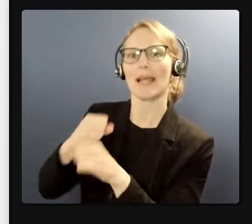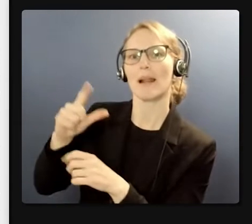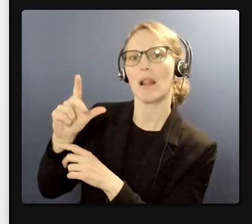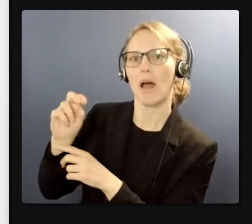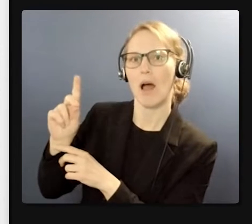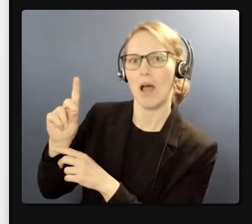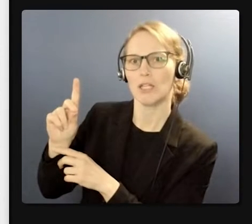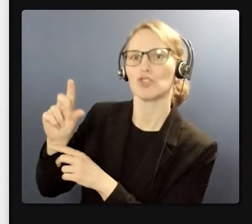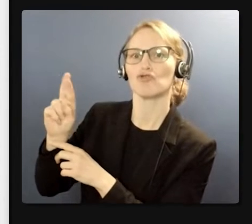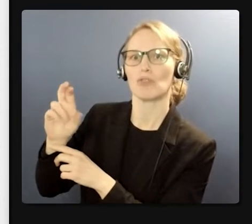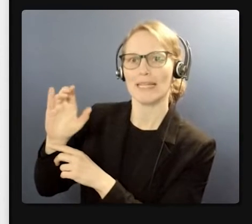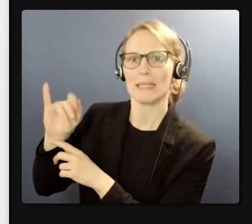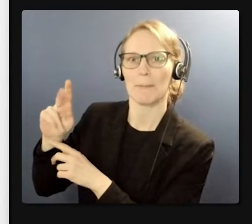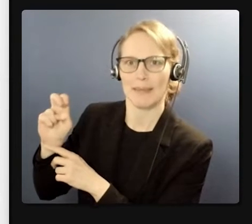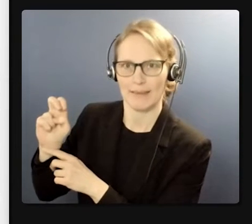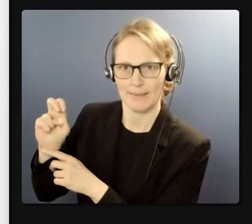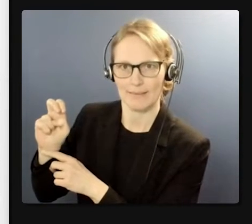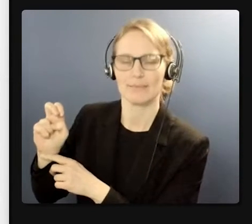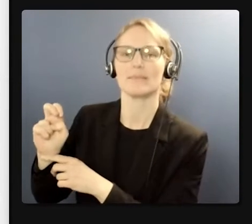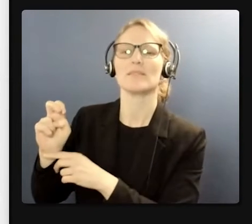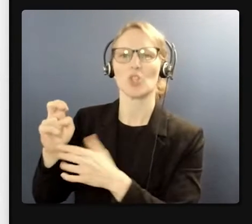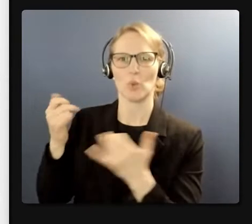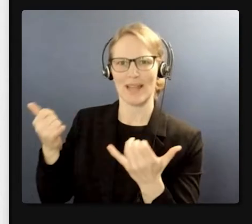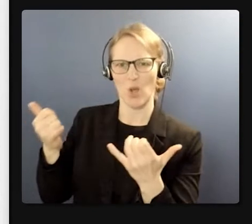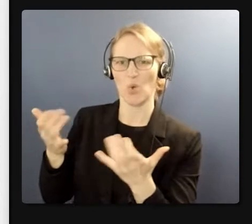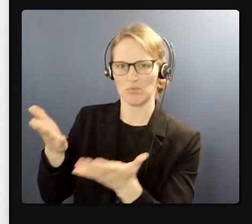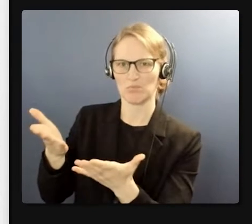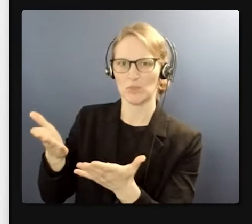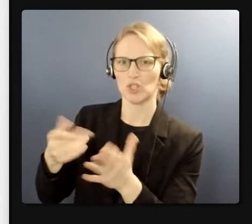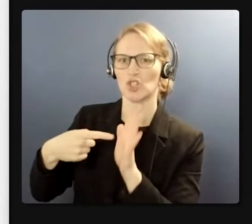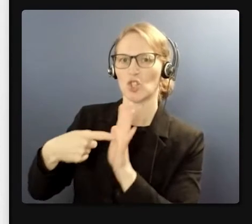So in unreal, you can do this using our LOD recipe method,